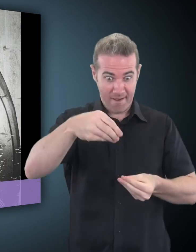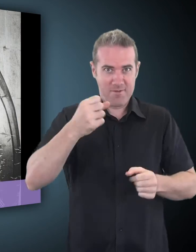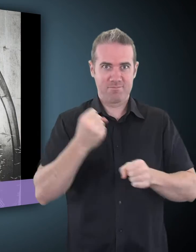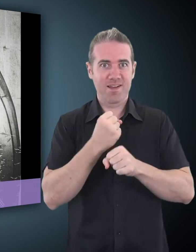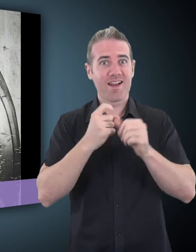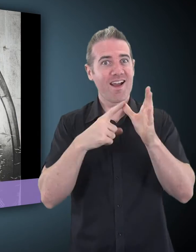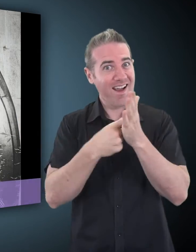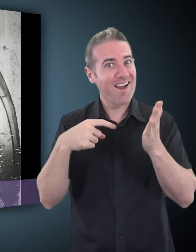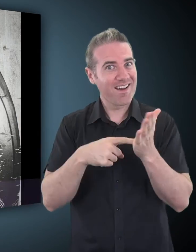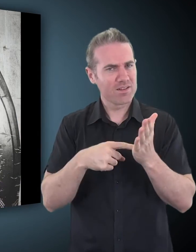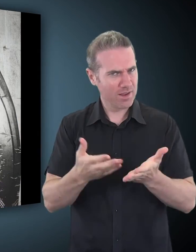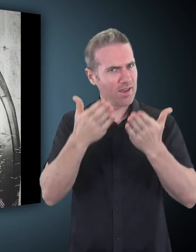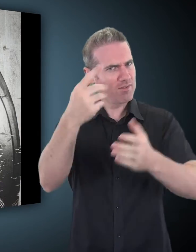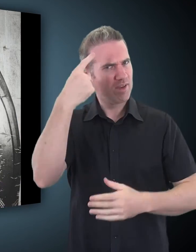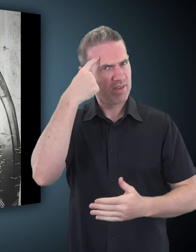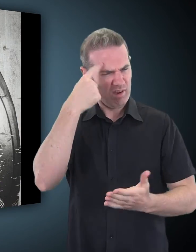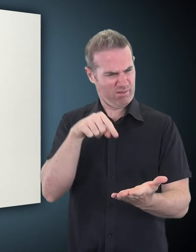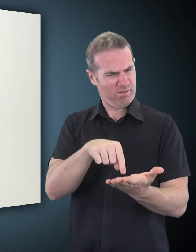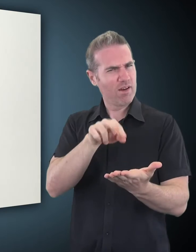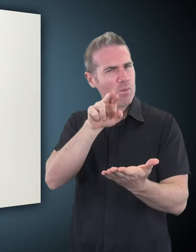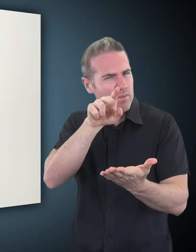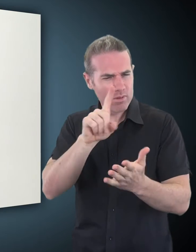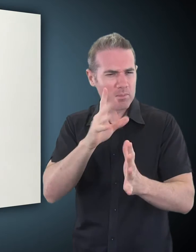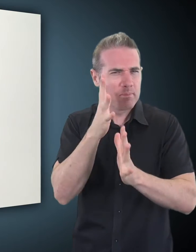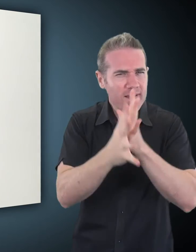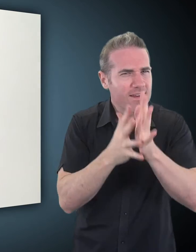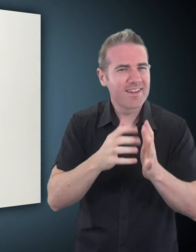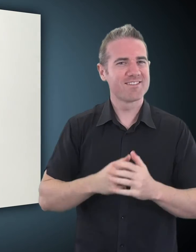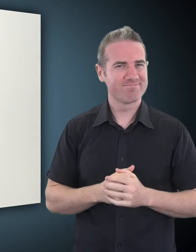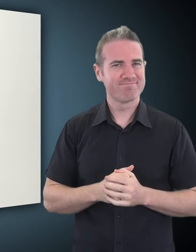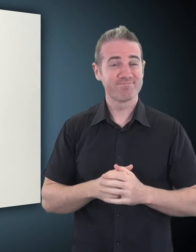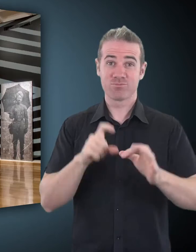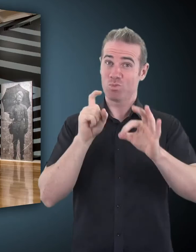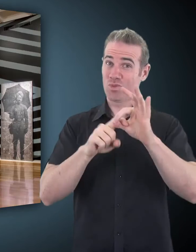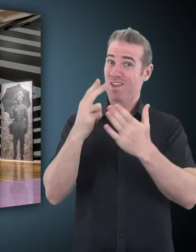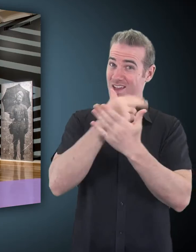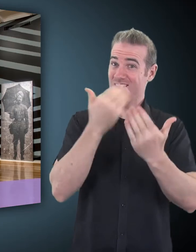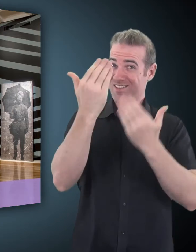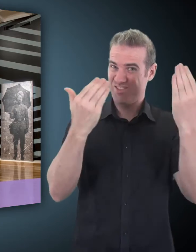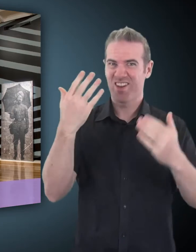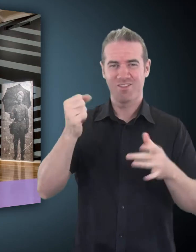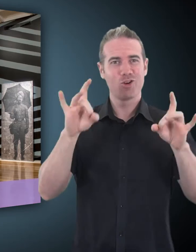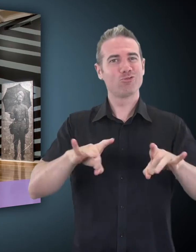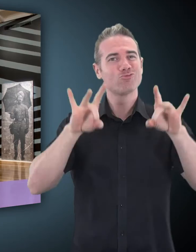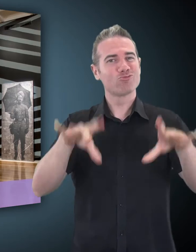been collected and how they have been contextualised. In the Queensland Art Gallery he has painted the Wiradjuri design over the walls of a